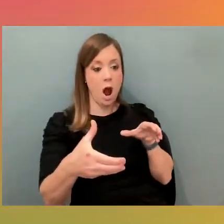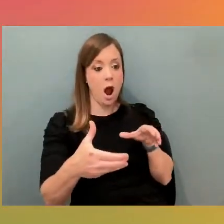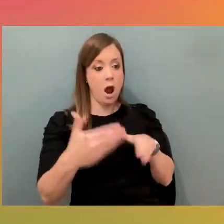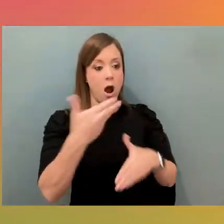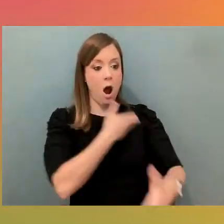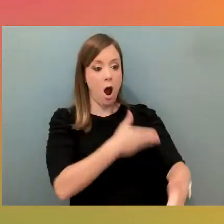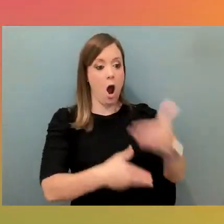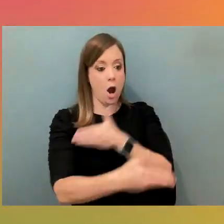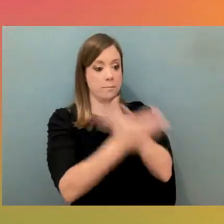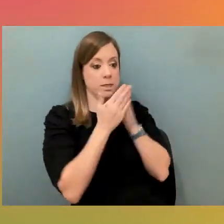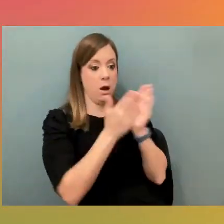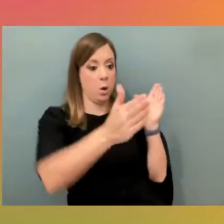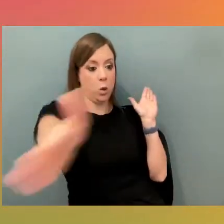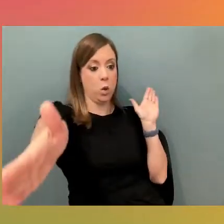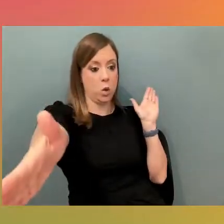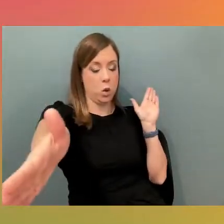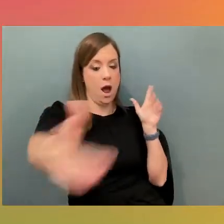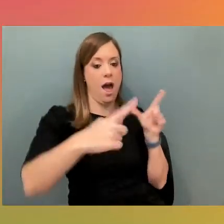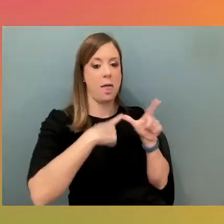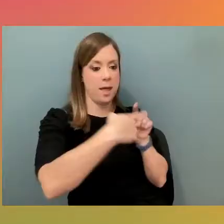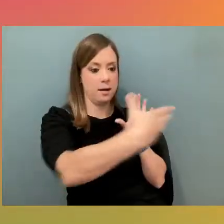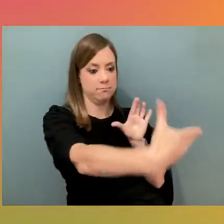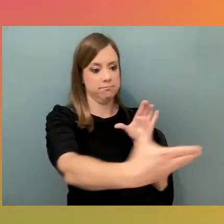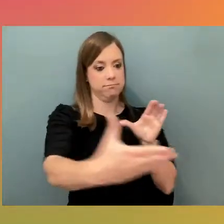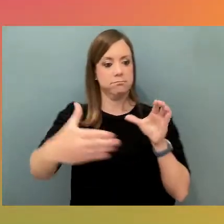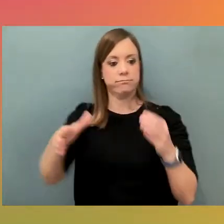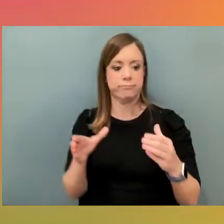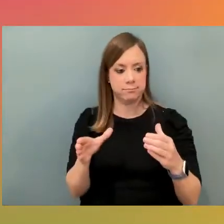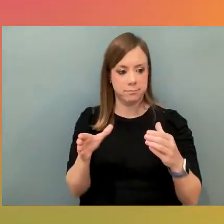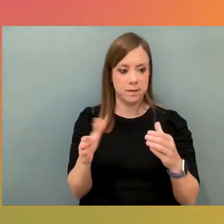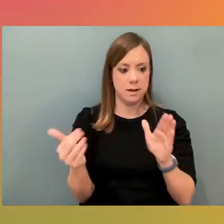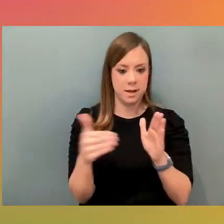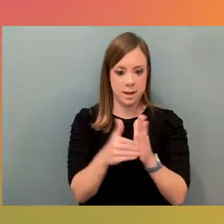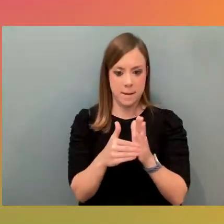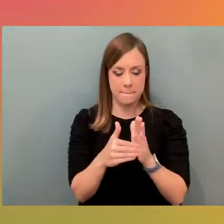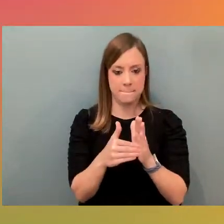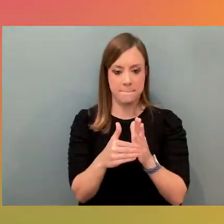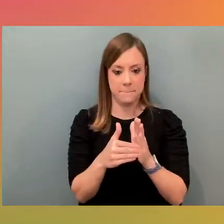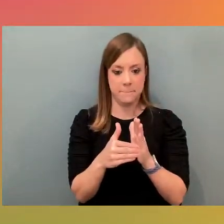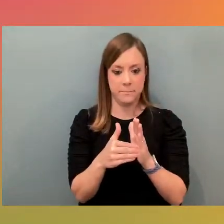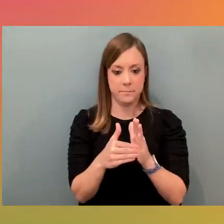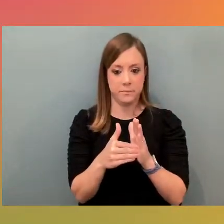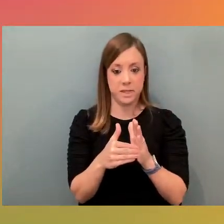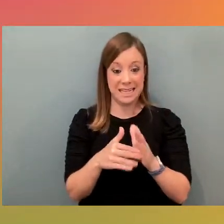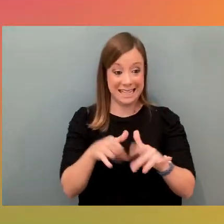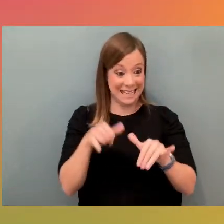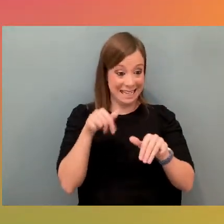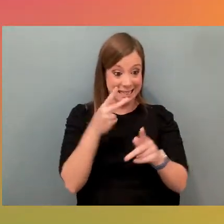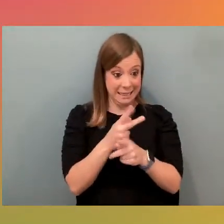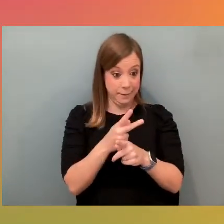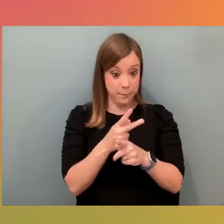COME TO CENTER. EXHALE TURN YOUR TORSO OPEN THE ARMS, LAST TIME.